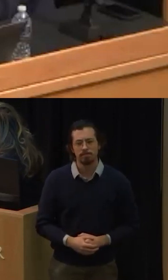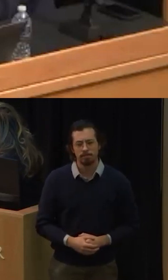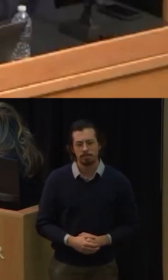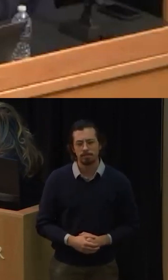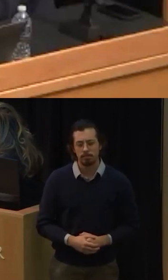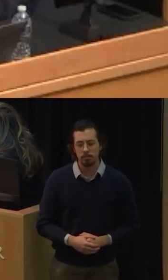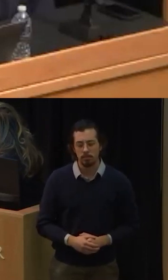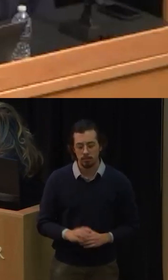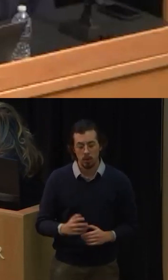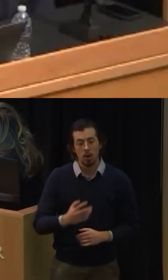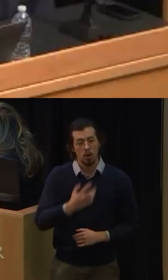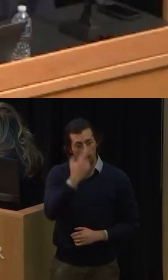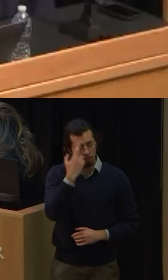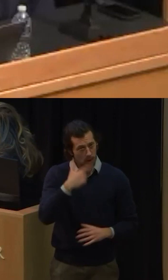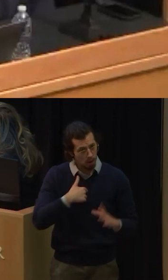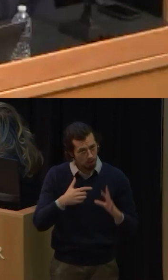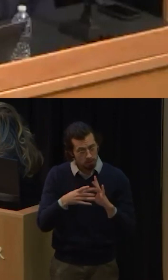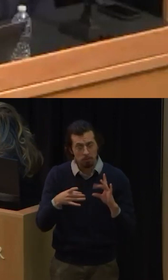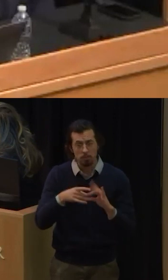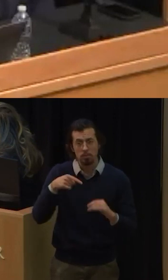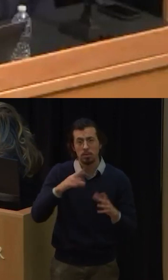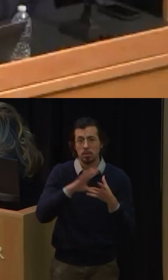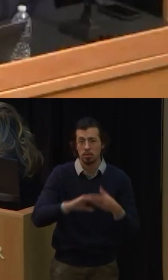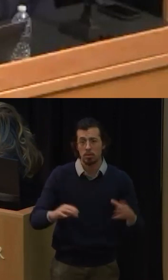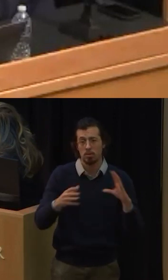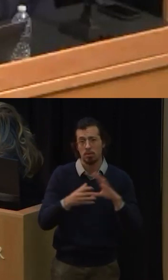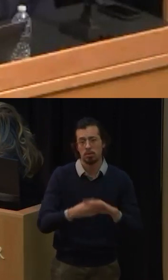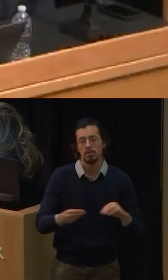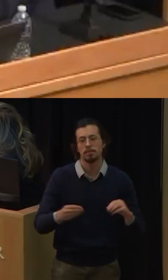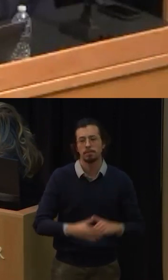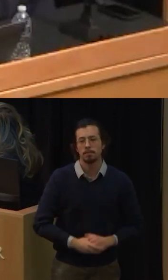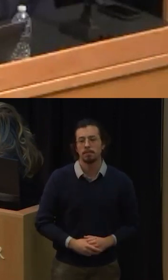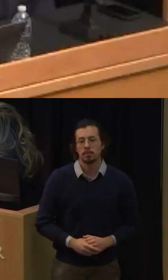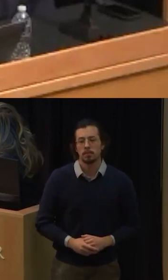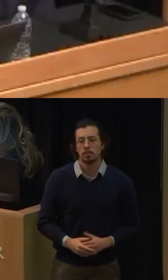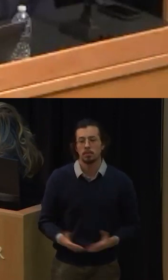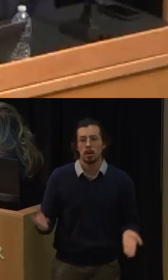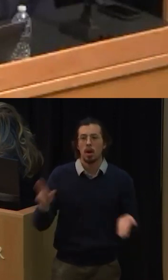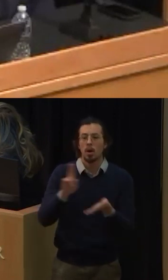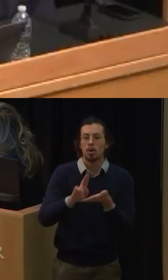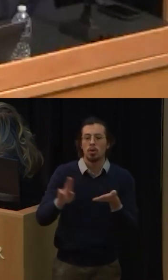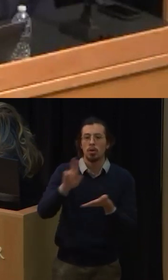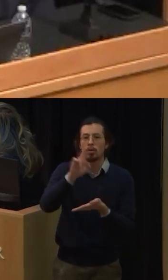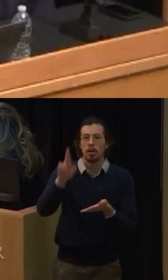Now, the reason I'm bringing up this story is that what would the U of R be without RO1s?